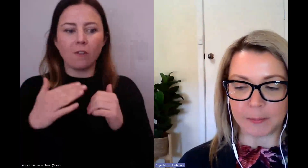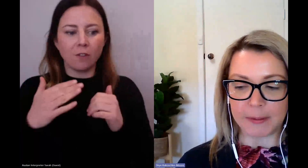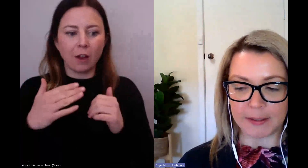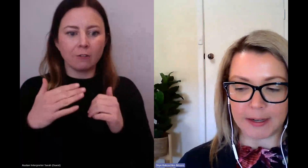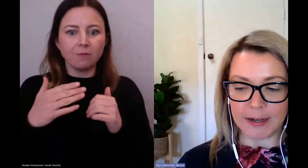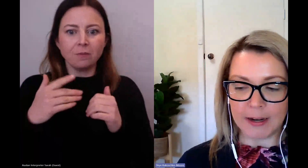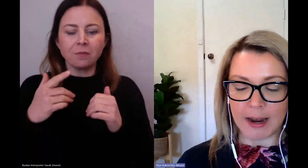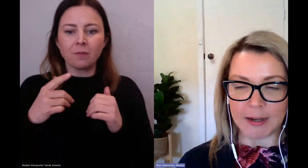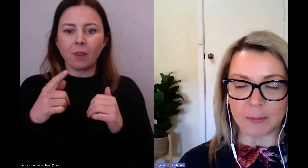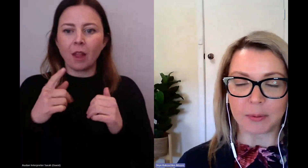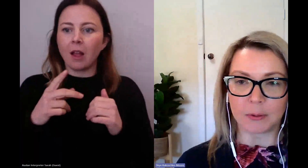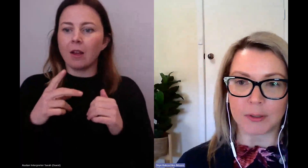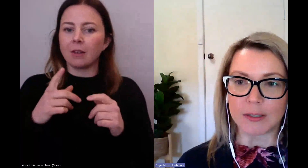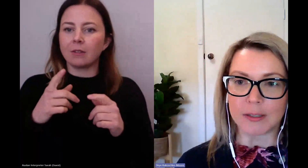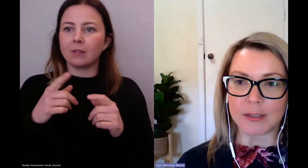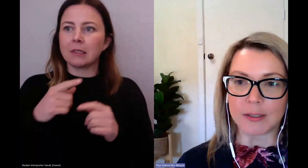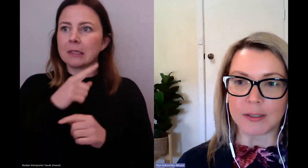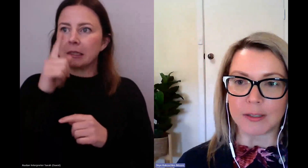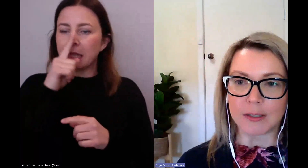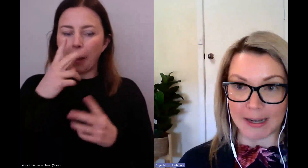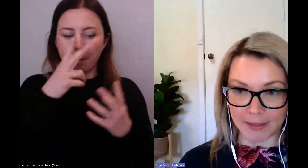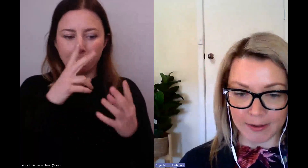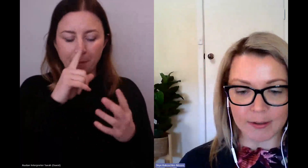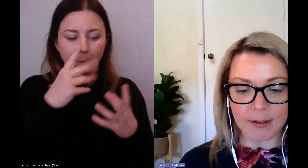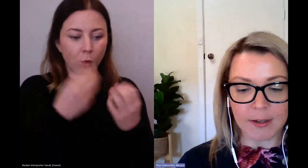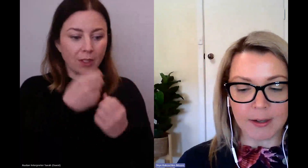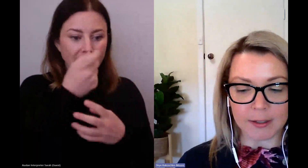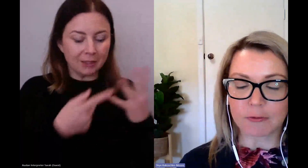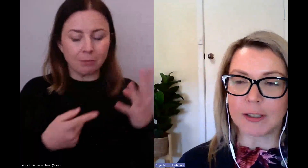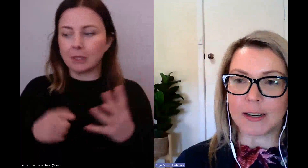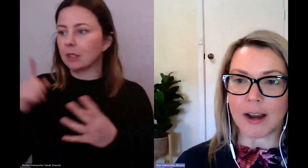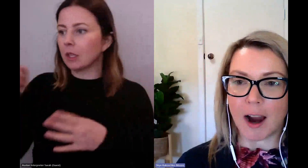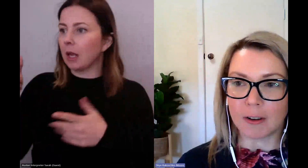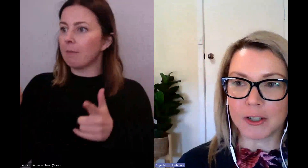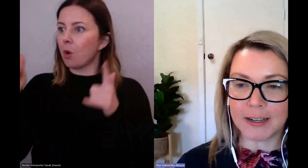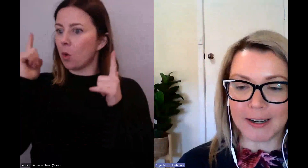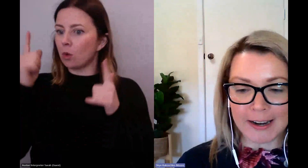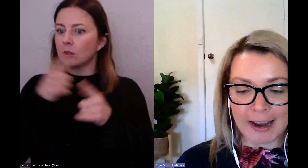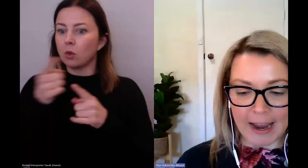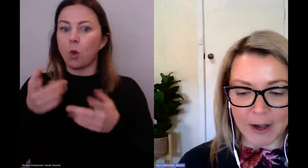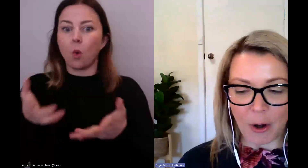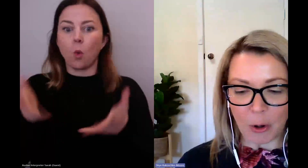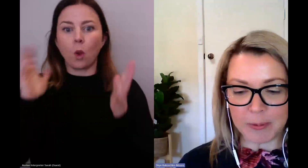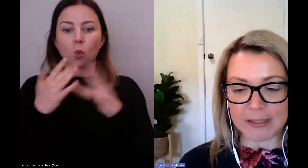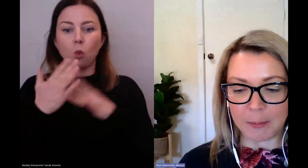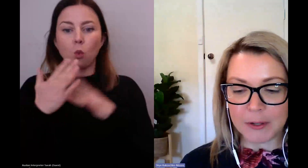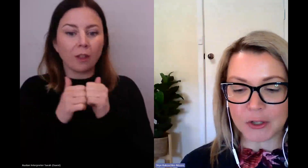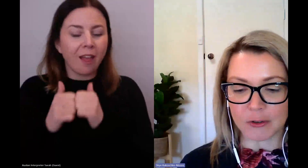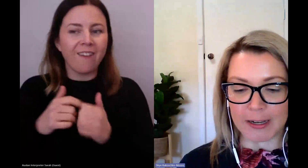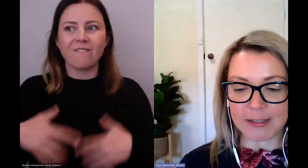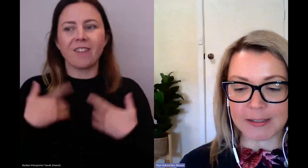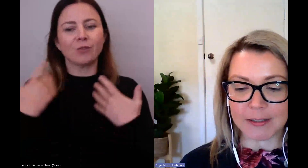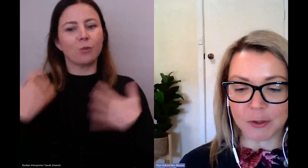disability and employers to work together is really encouraging and I hope it demonstrates